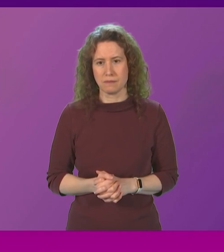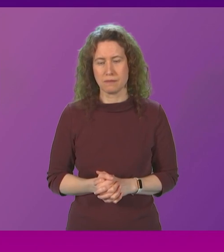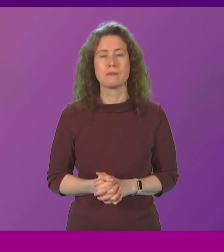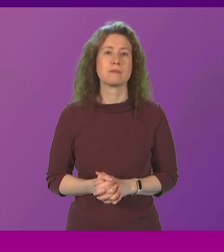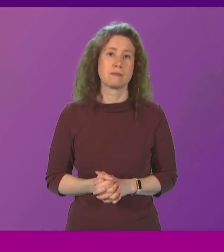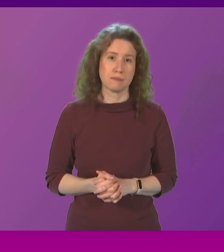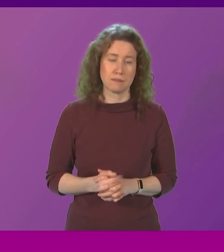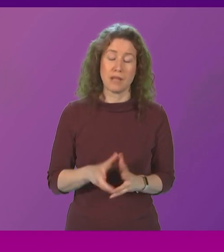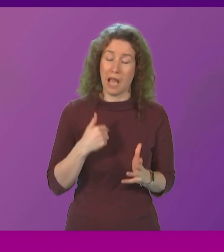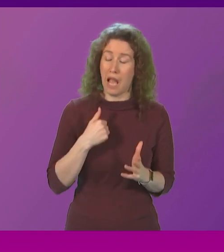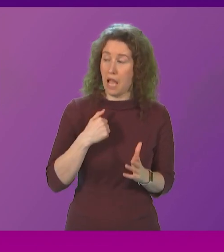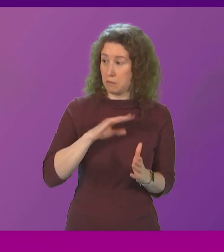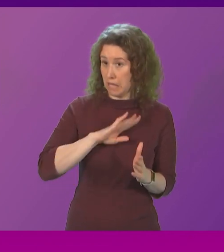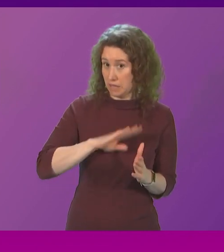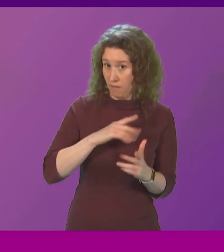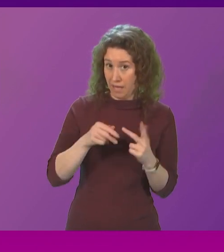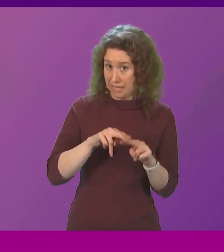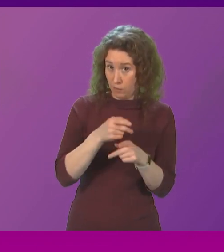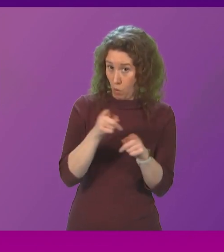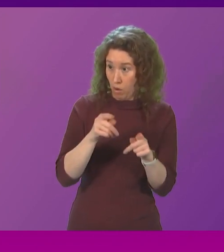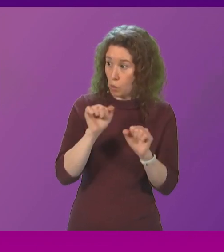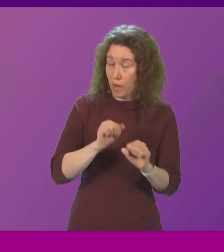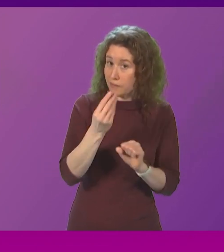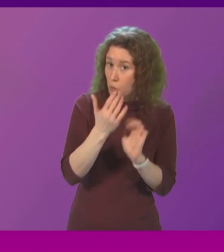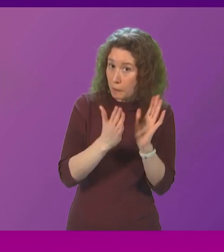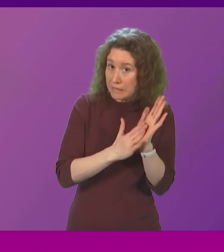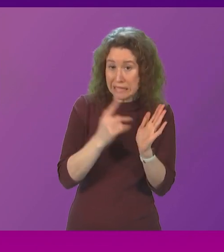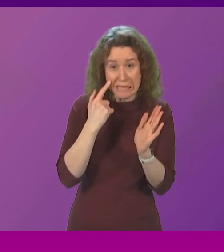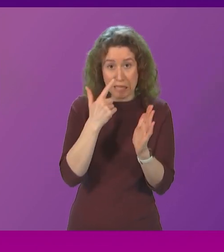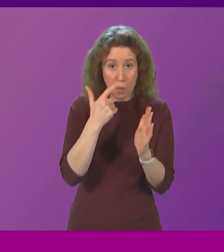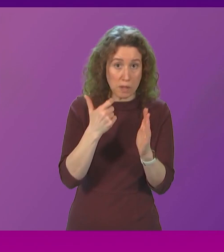I am content, if members are, to wait for a few minutes to see what we can do to accommodate